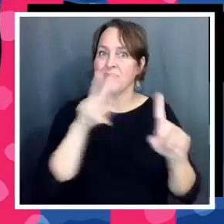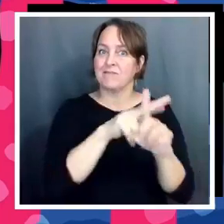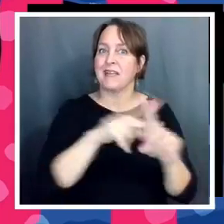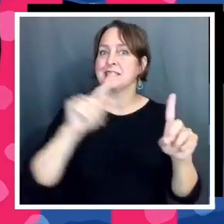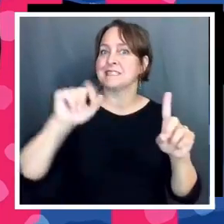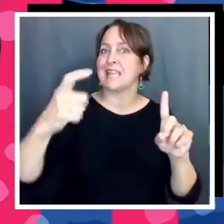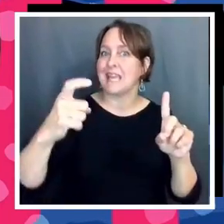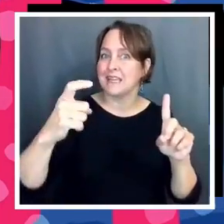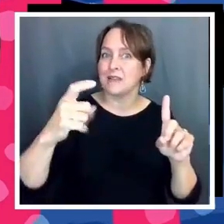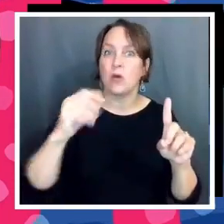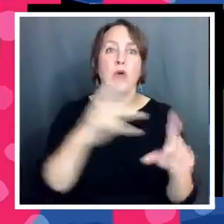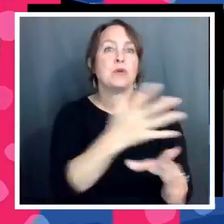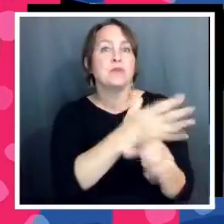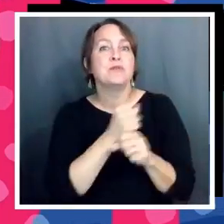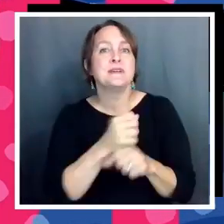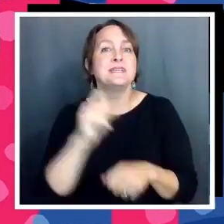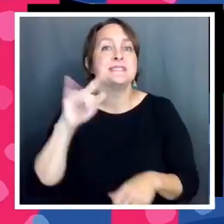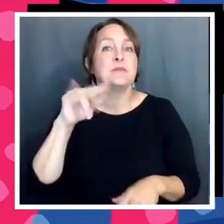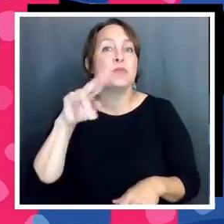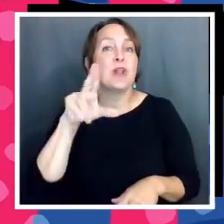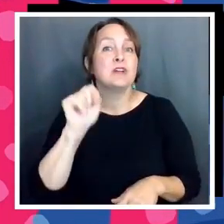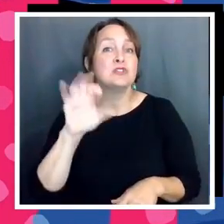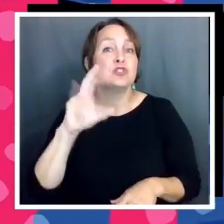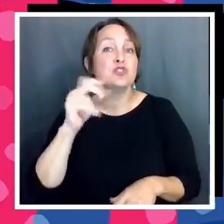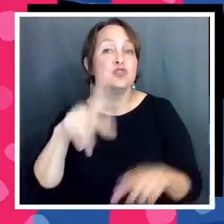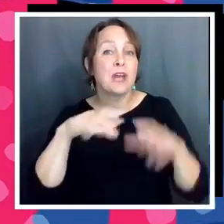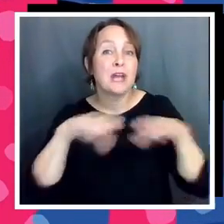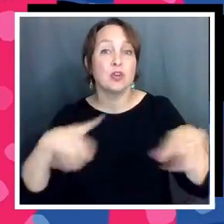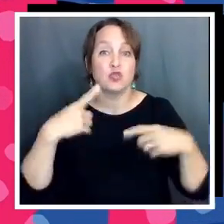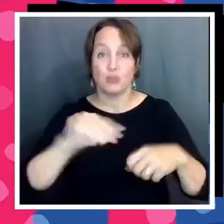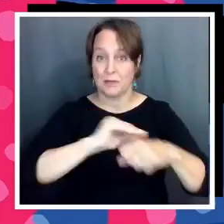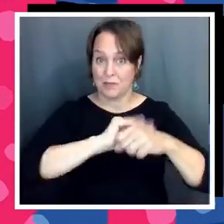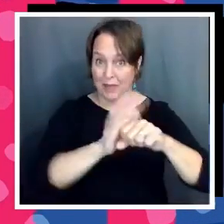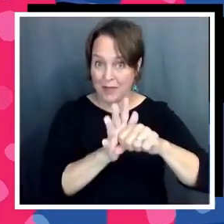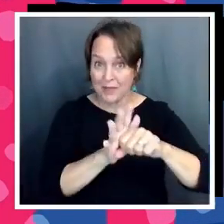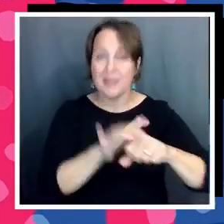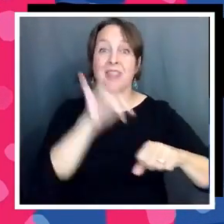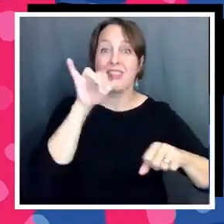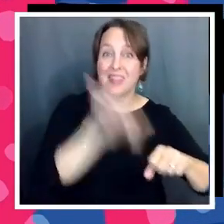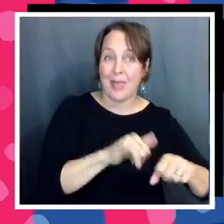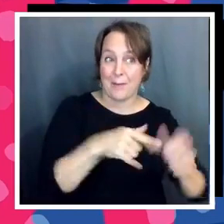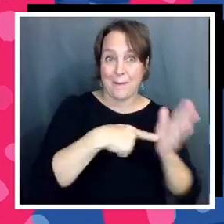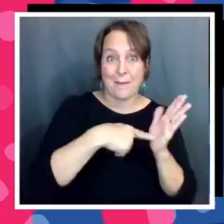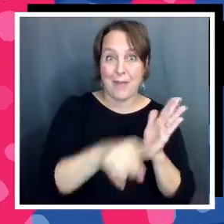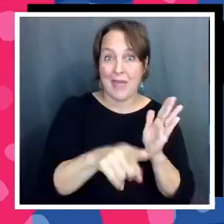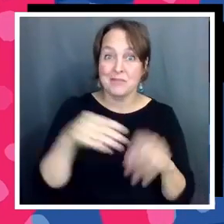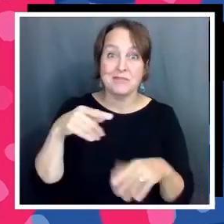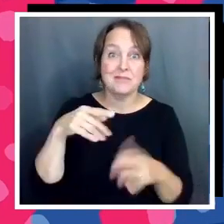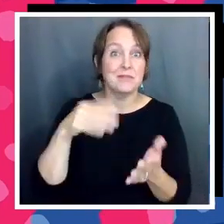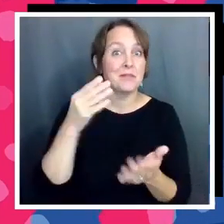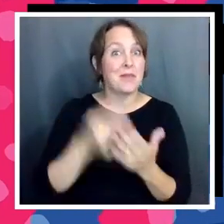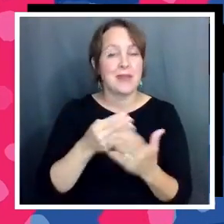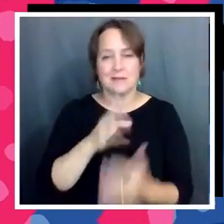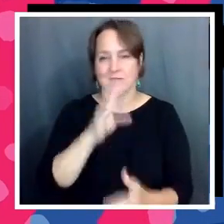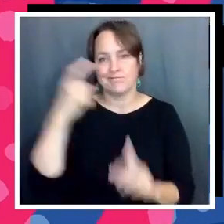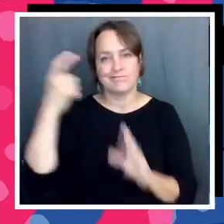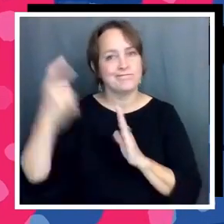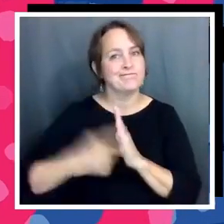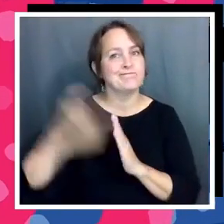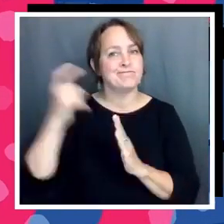SIMPLE AS THAT.